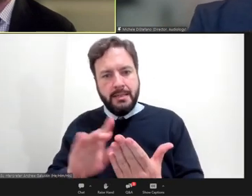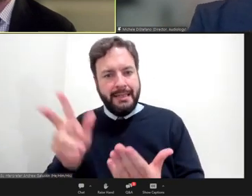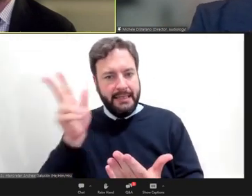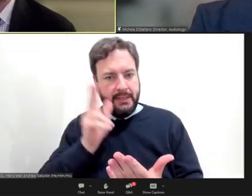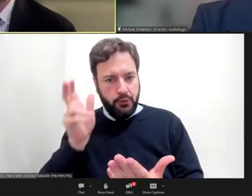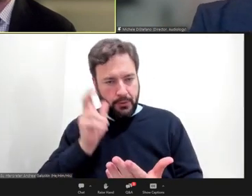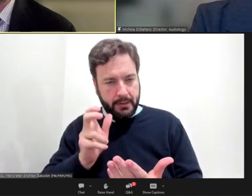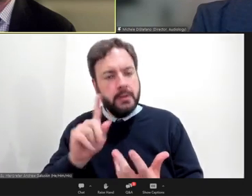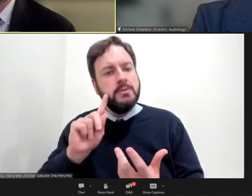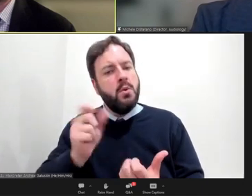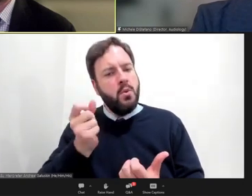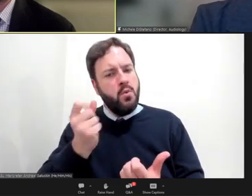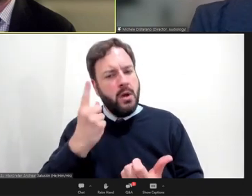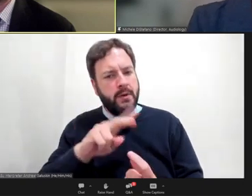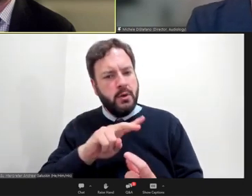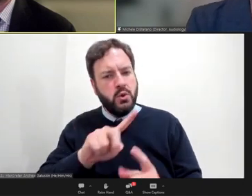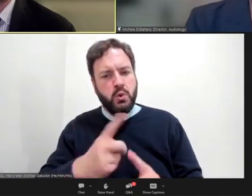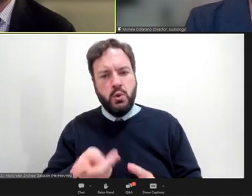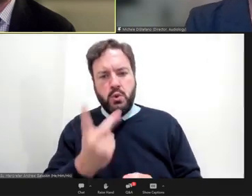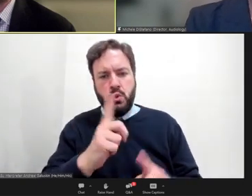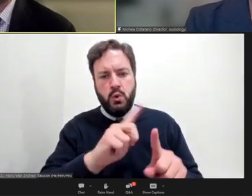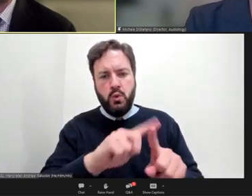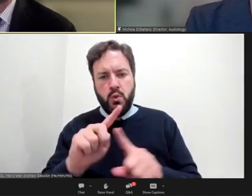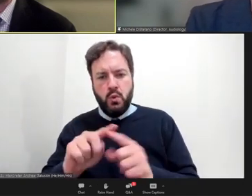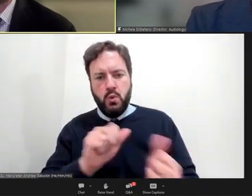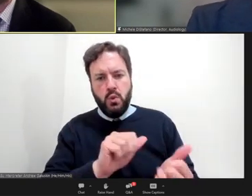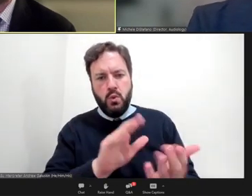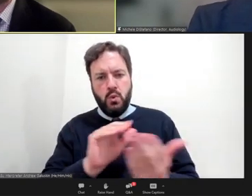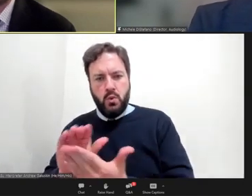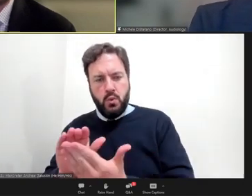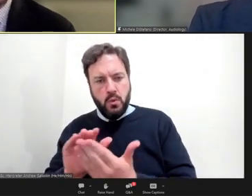there's two general approaches for aural atresia. Either a bone conduction device, and that can be